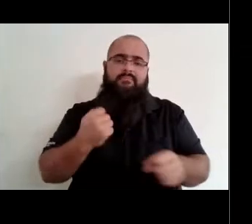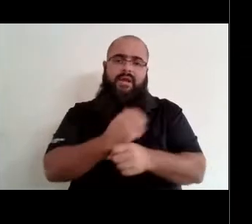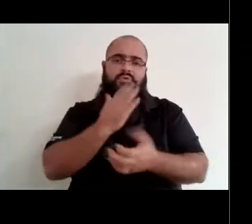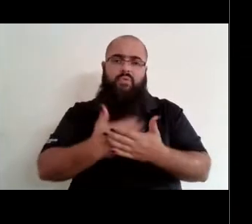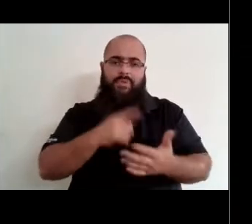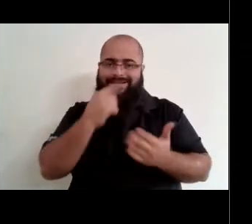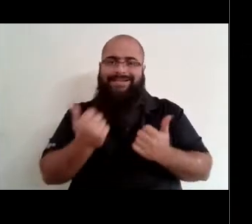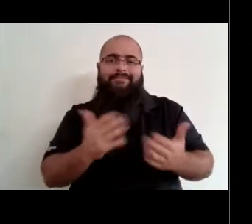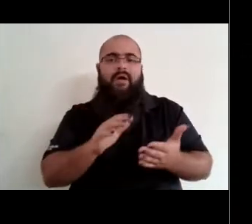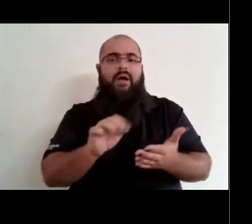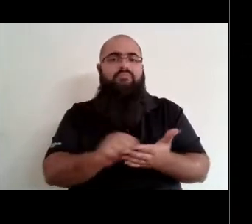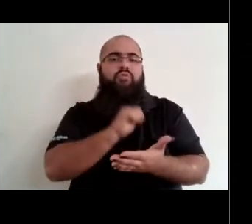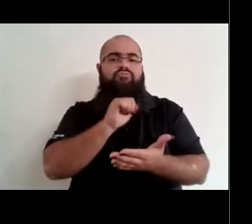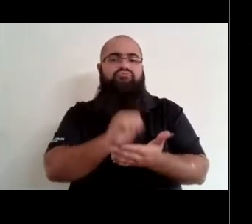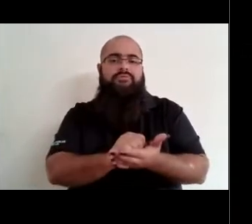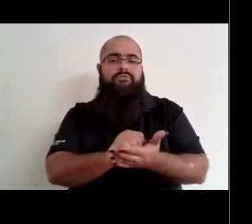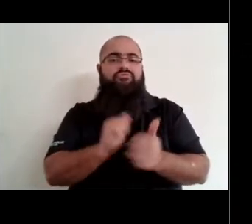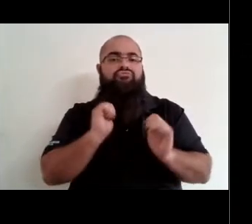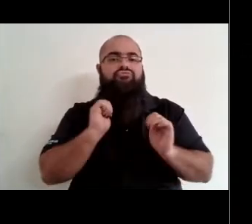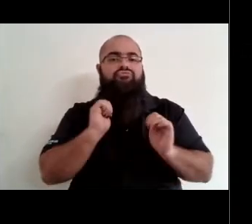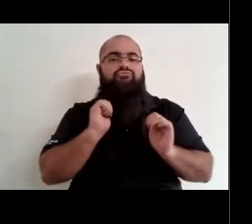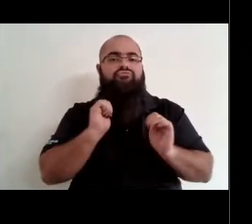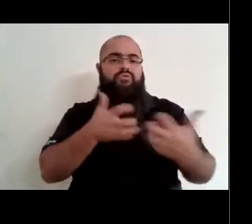As already mentioned we have an intake officer.